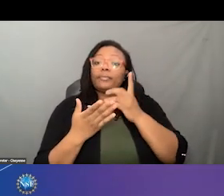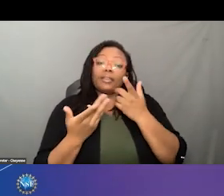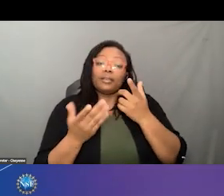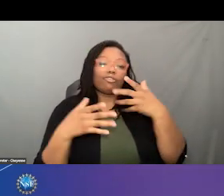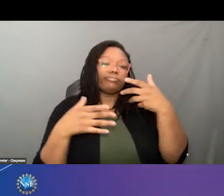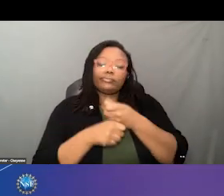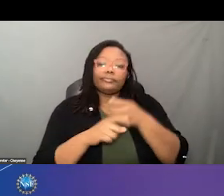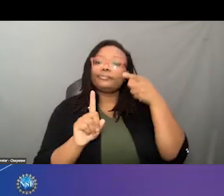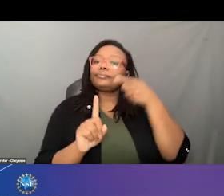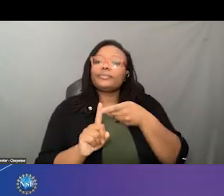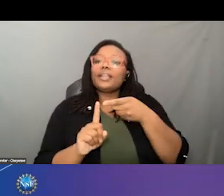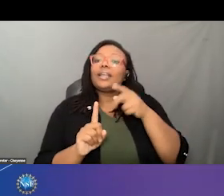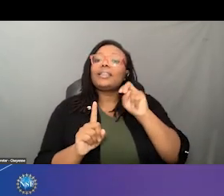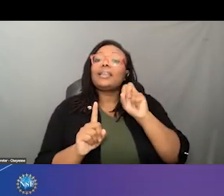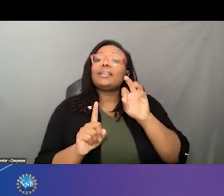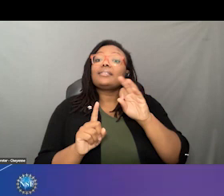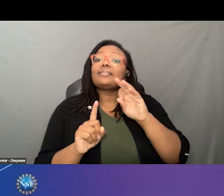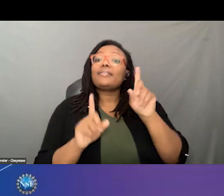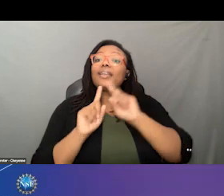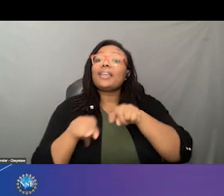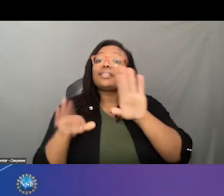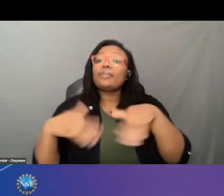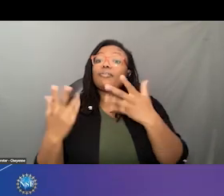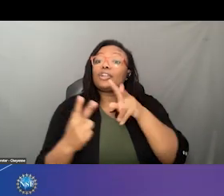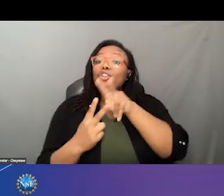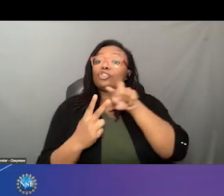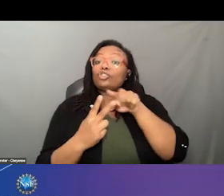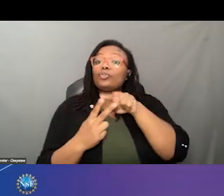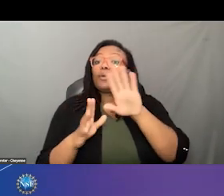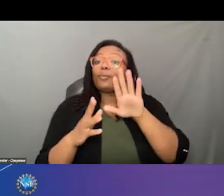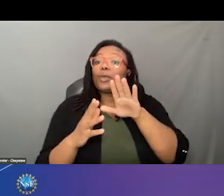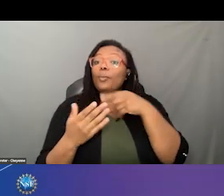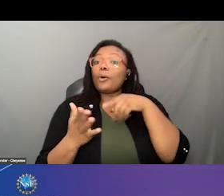So pretty much the answer NSF gives you is that there's only two ways we pay for meals.